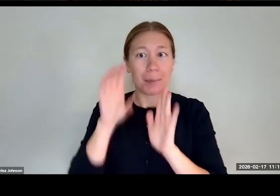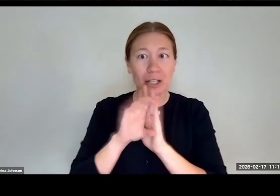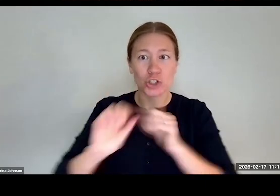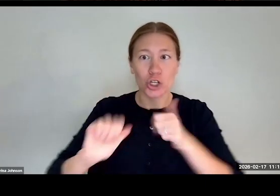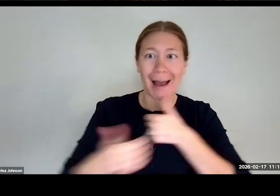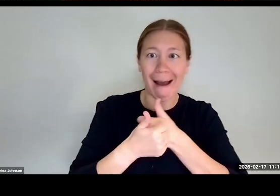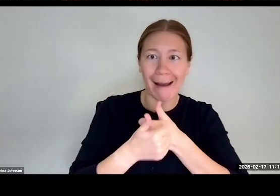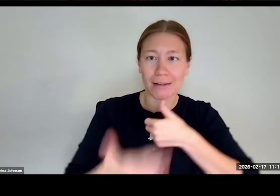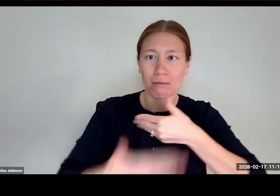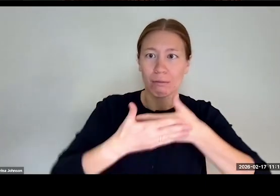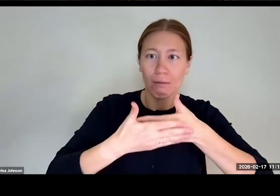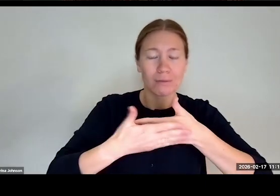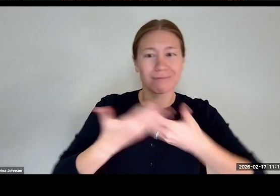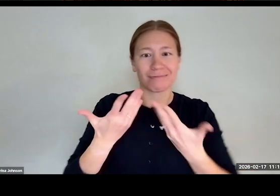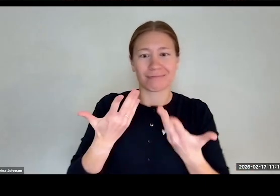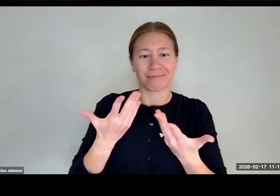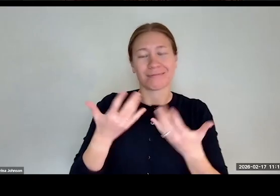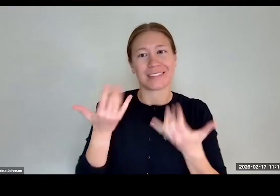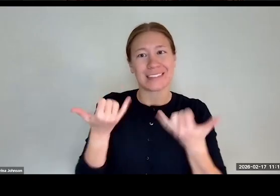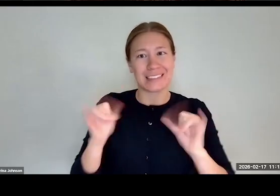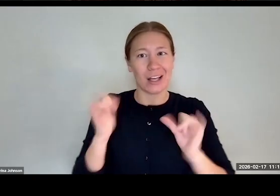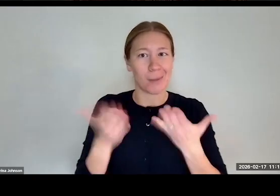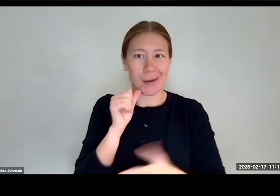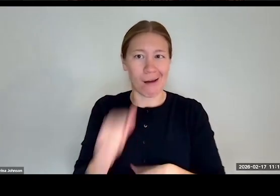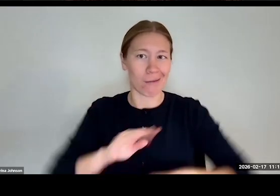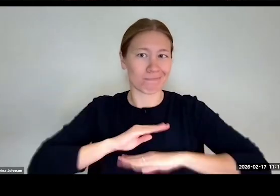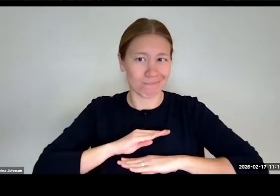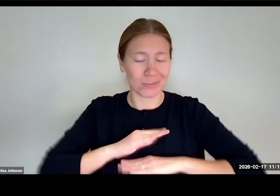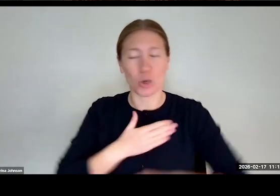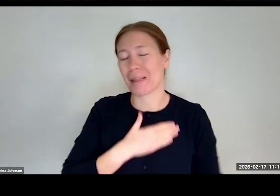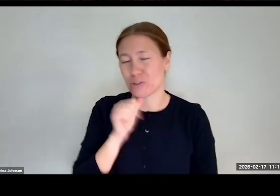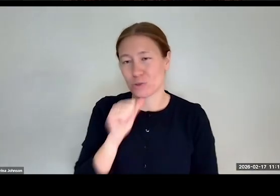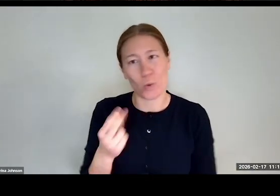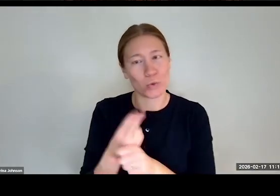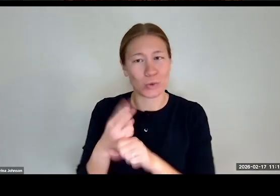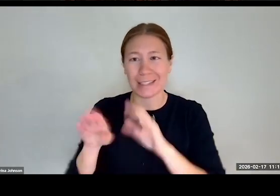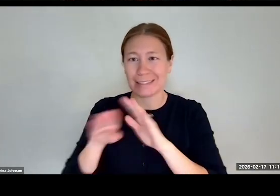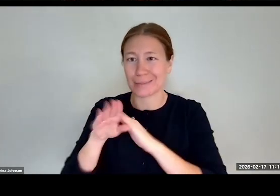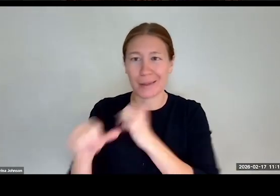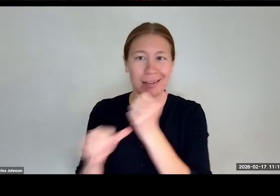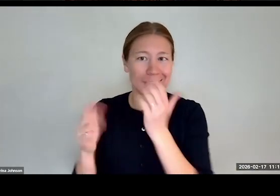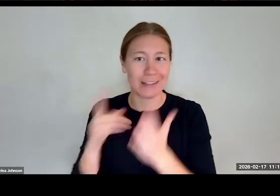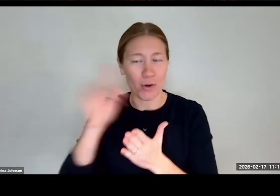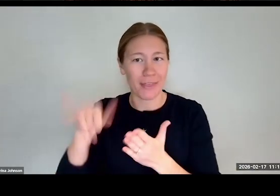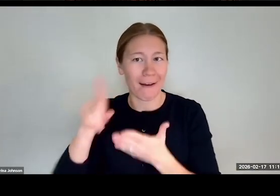background no matter what. So please don't use the accessibility of system for that check. There are some tools on the next slide